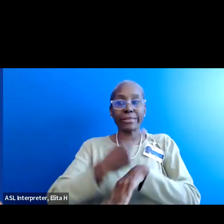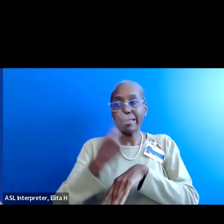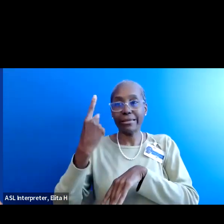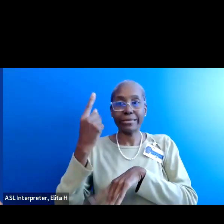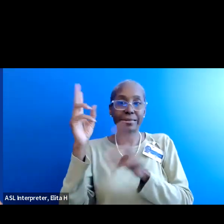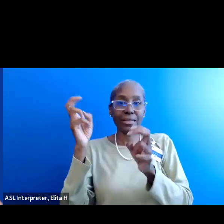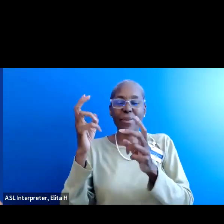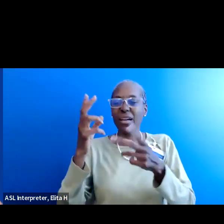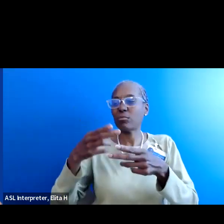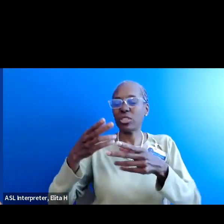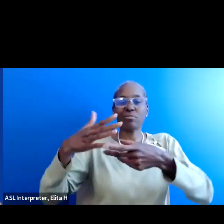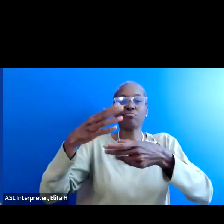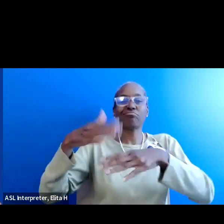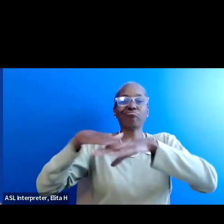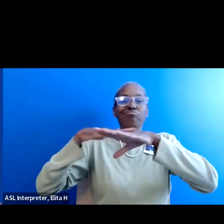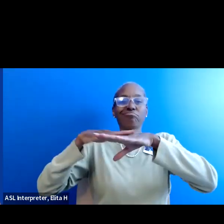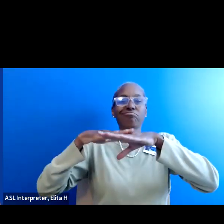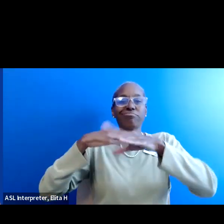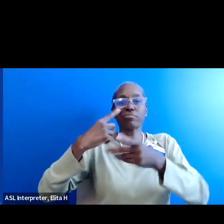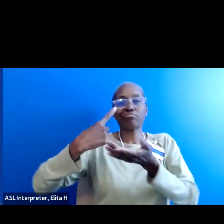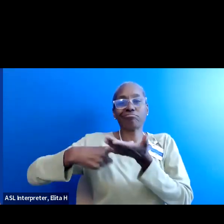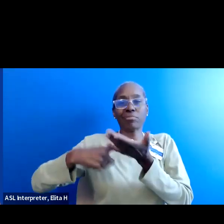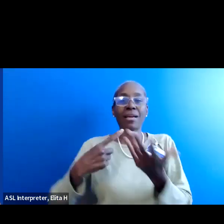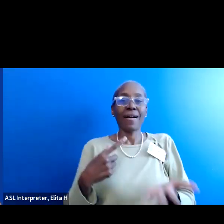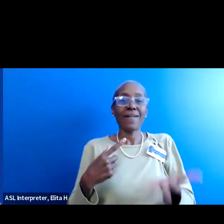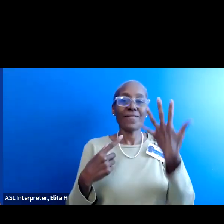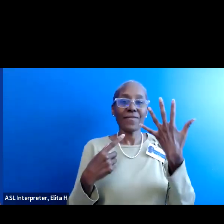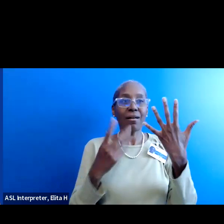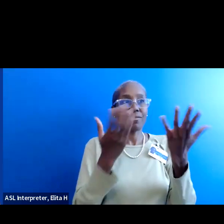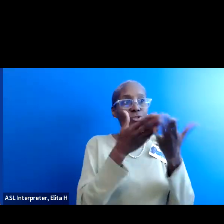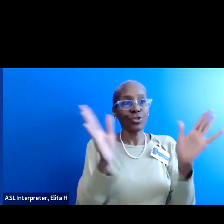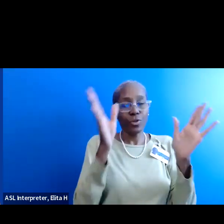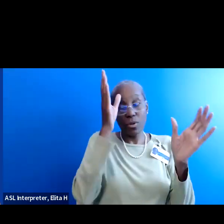a high-level overview of five key topics about ensuring quality care.